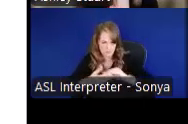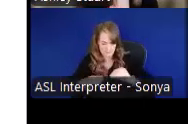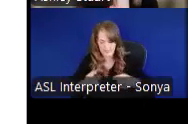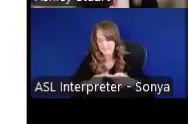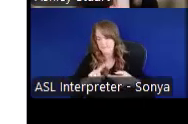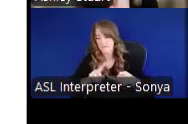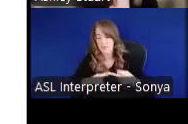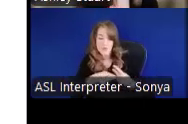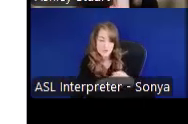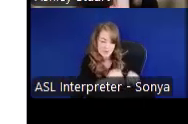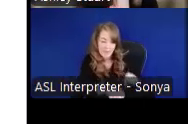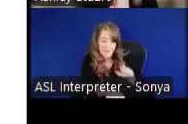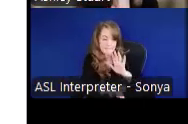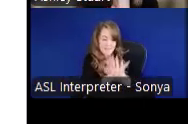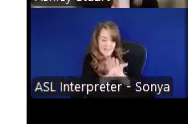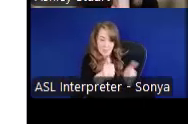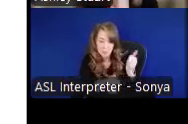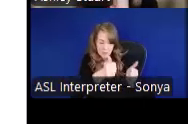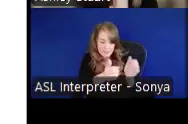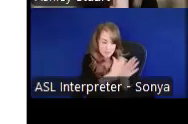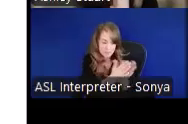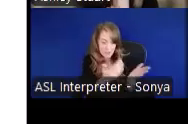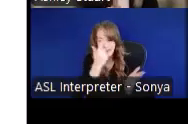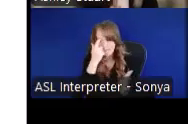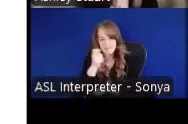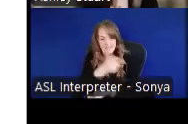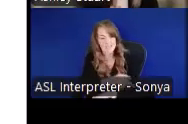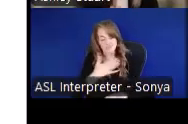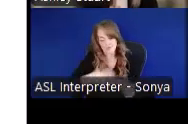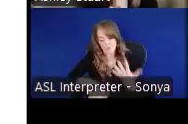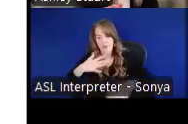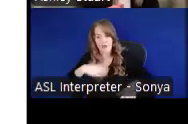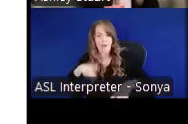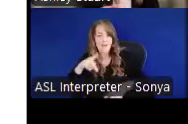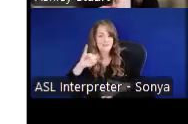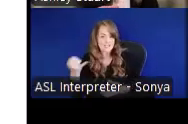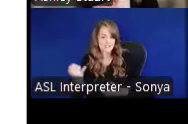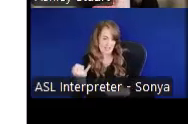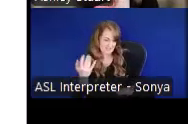bedtime story for compliance with putting your pajamas on can